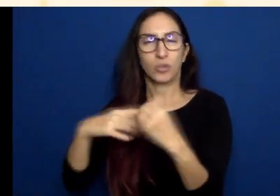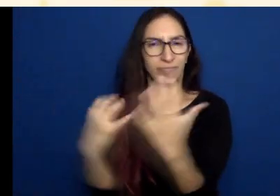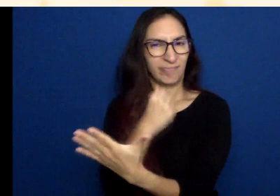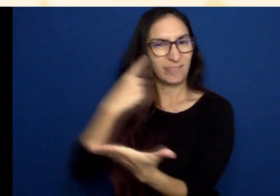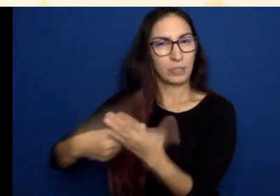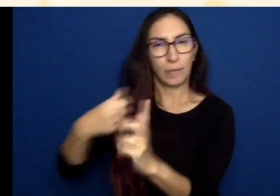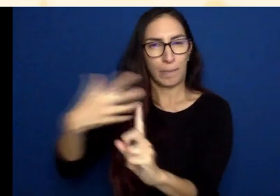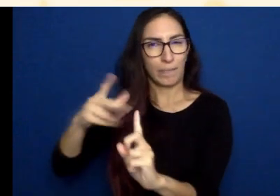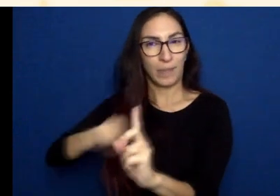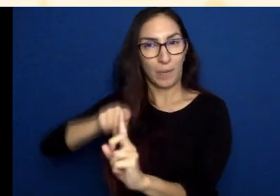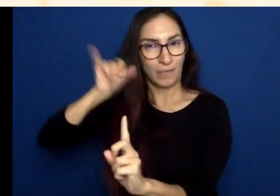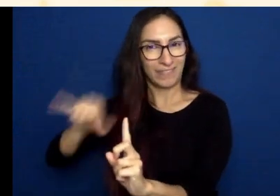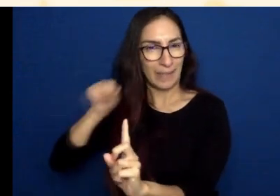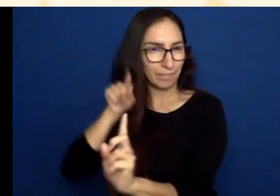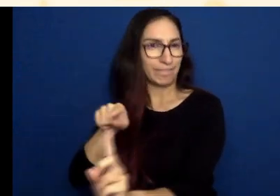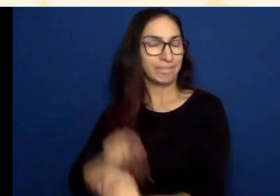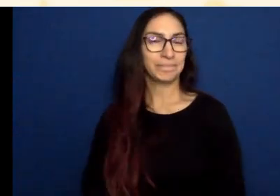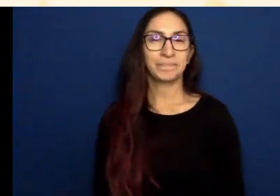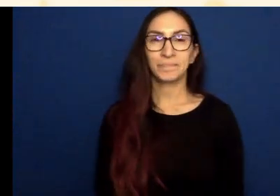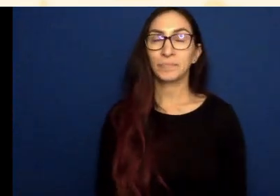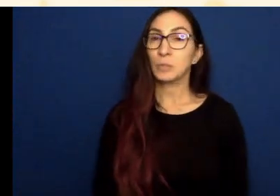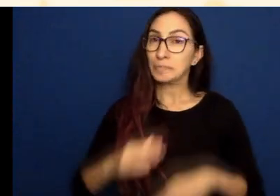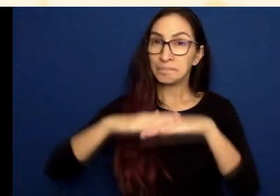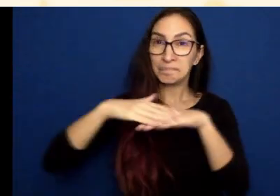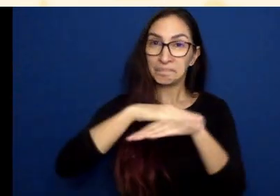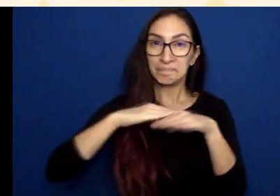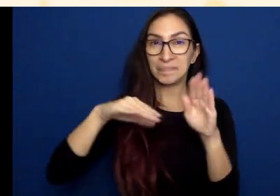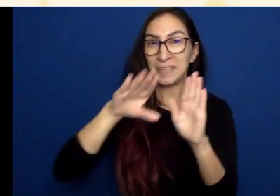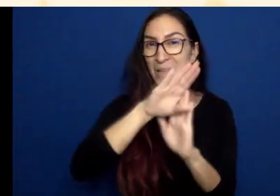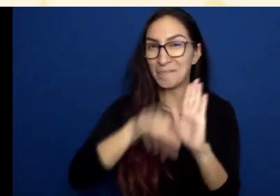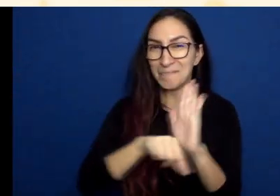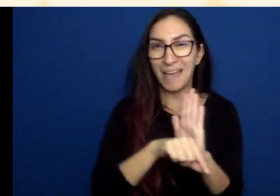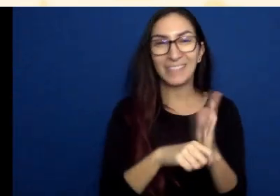as Accessibility Person of the year in 2019. Although, the important thing that I've been doing